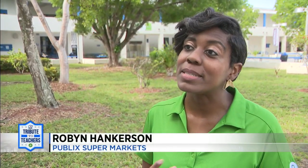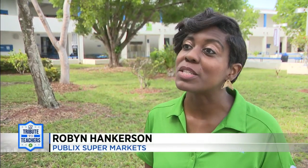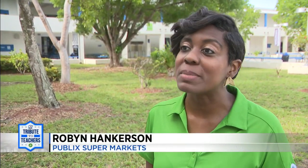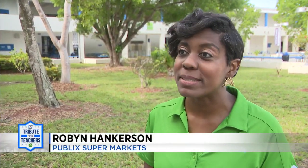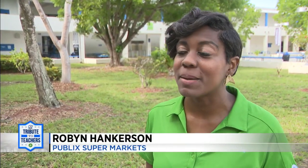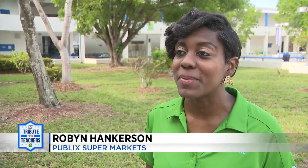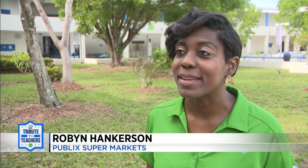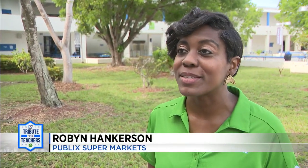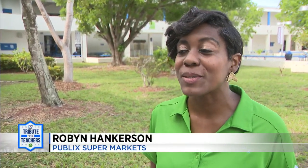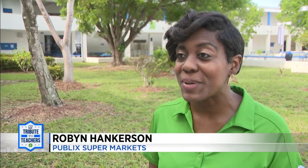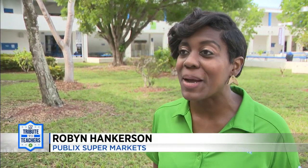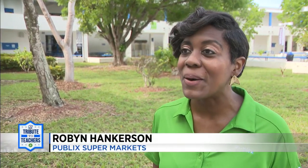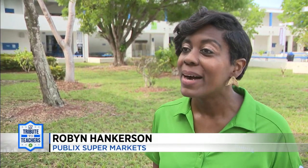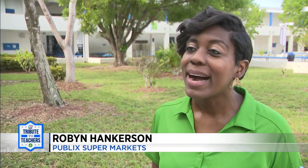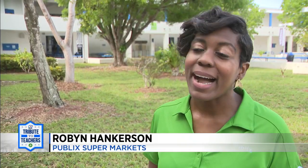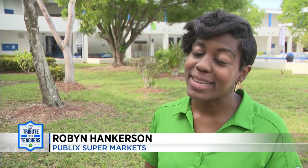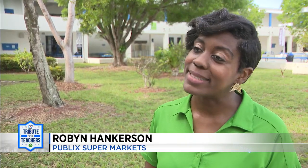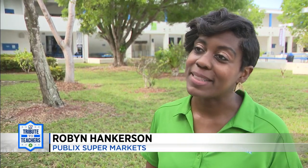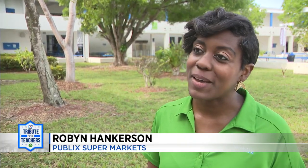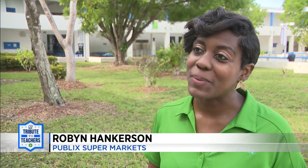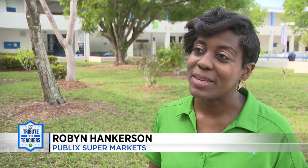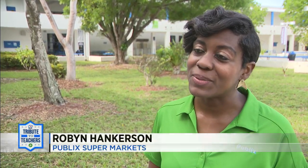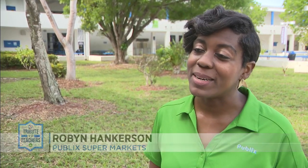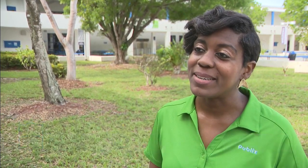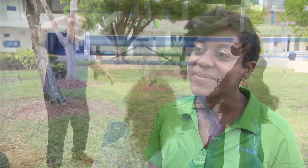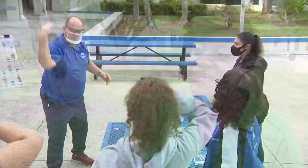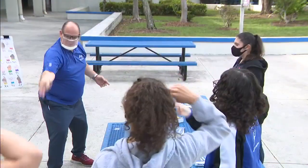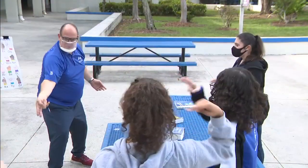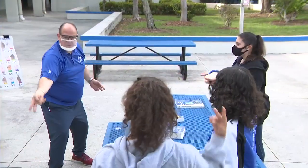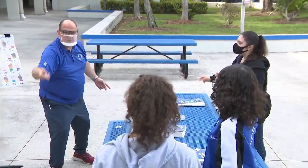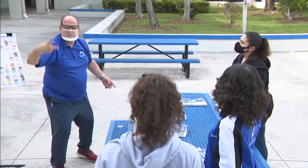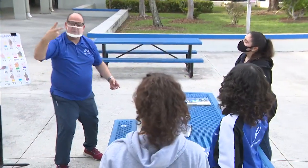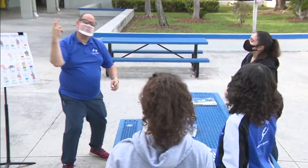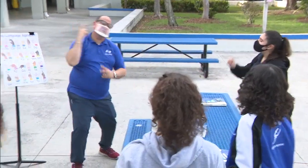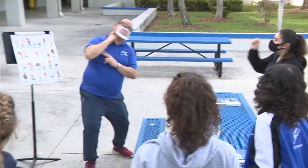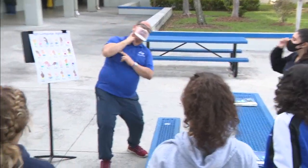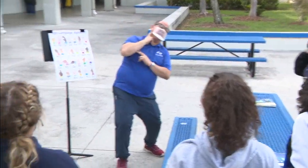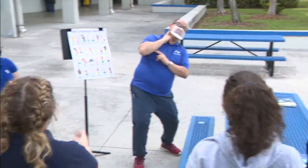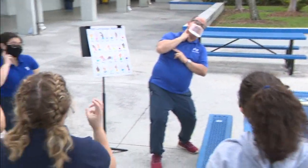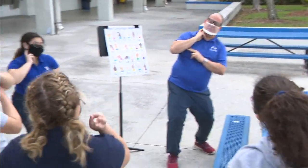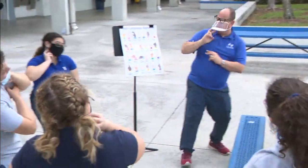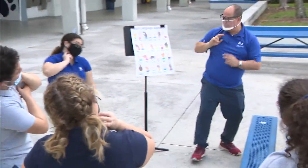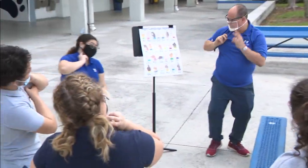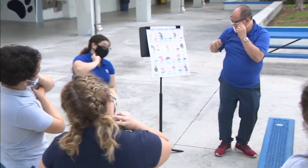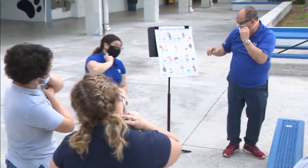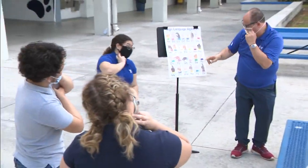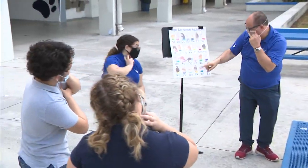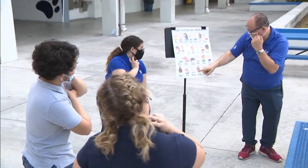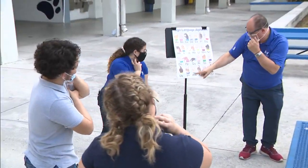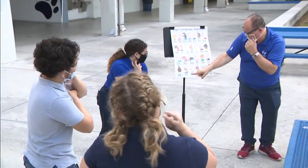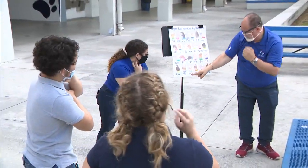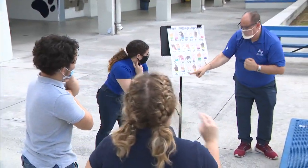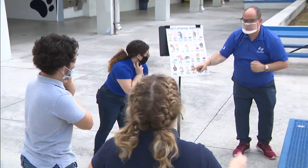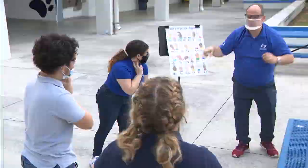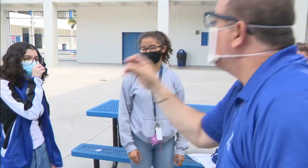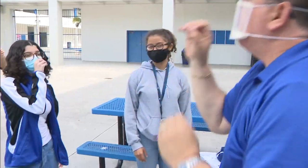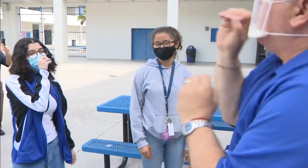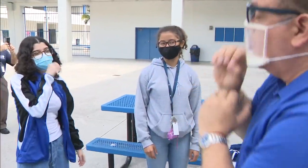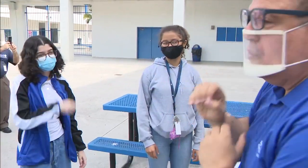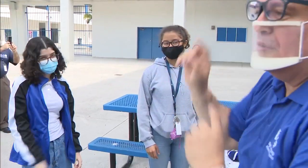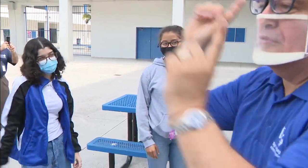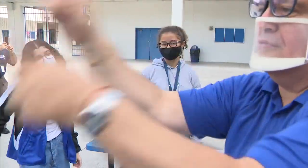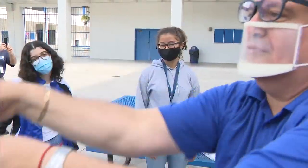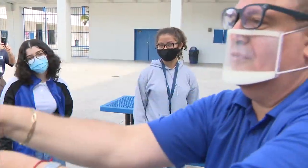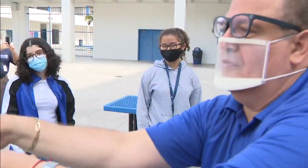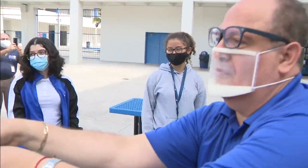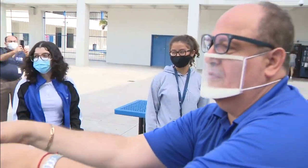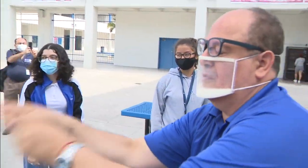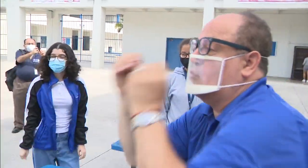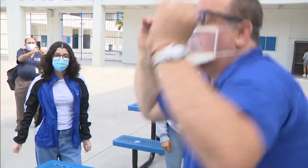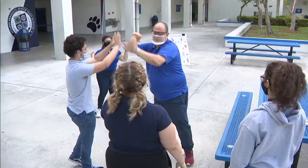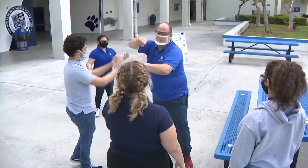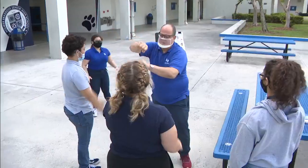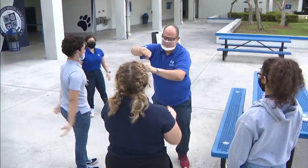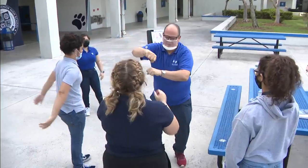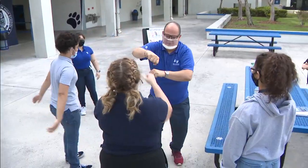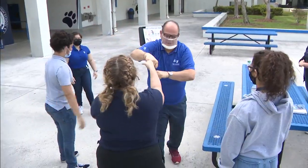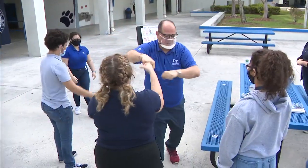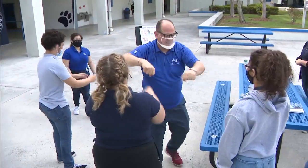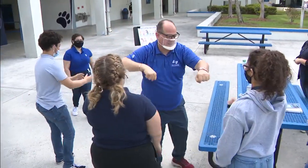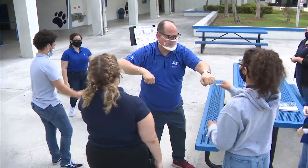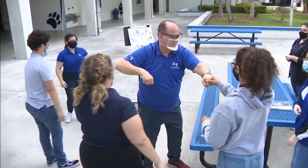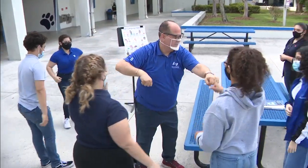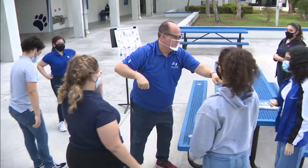LOVES TEACHING.